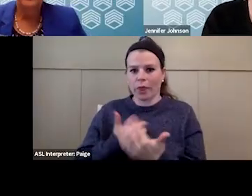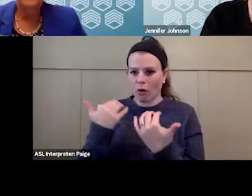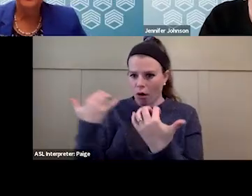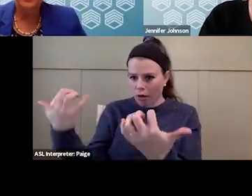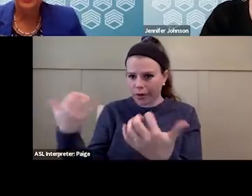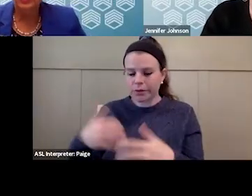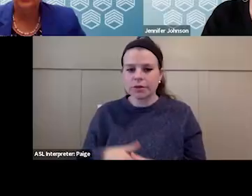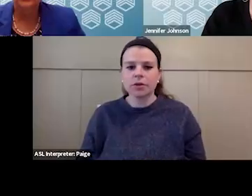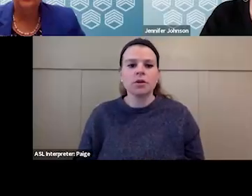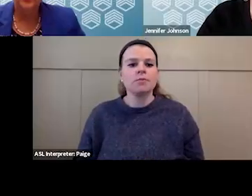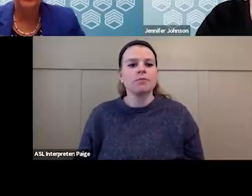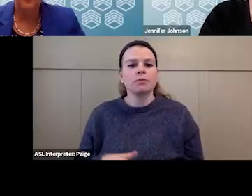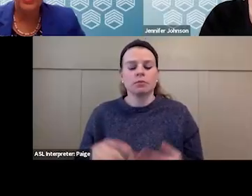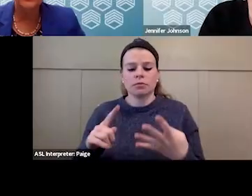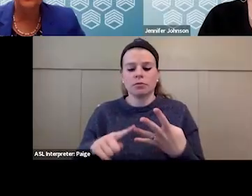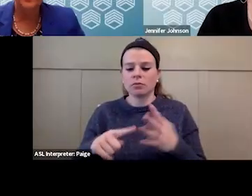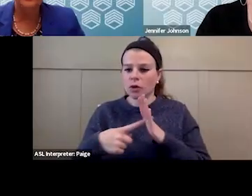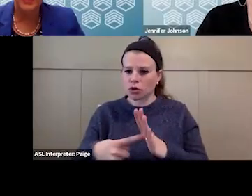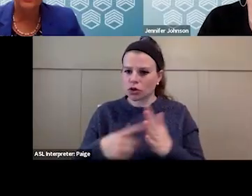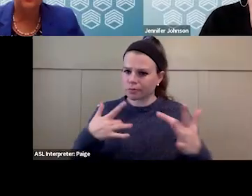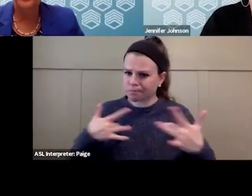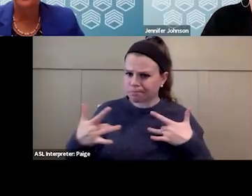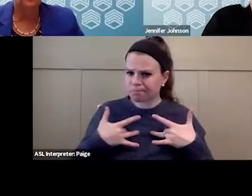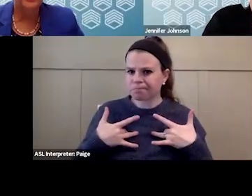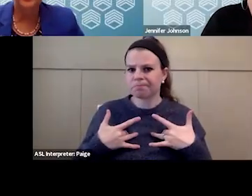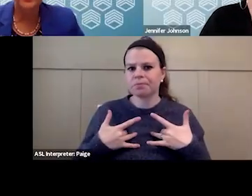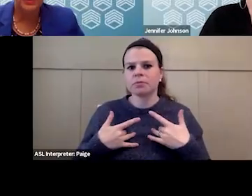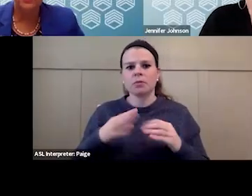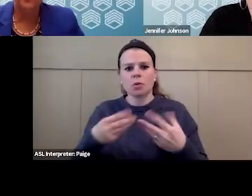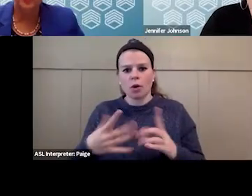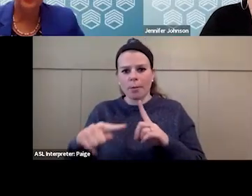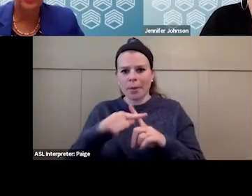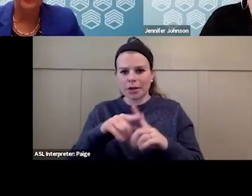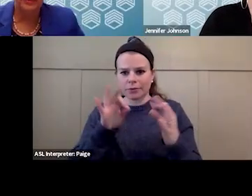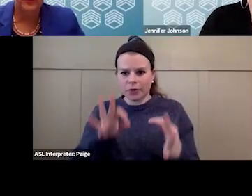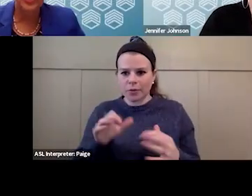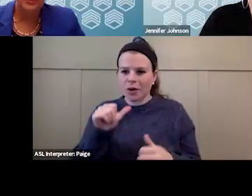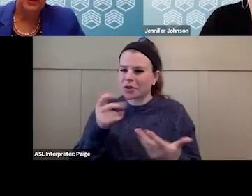We wanna express concern, give positive feedback. We don't wanna use negative or punitive language.